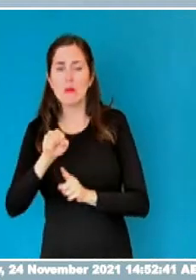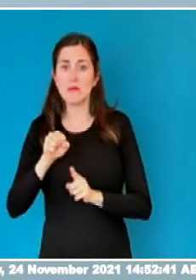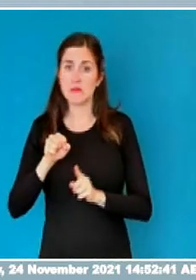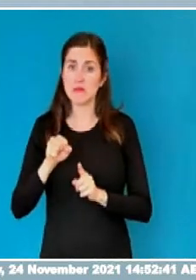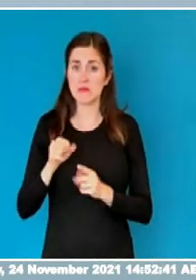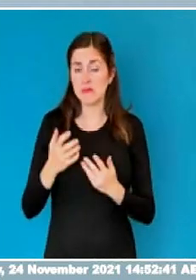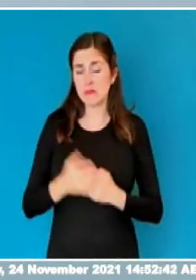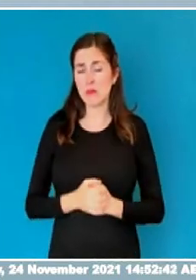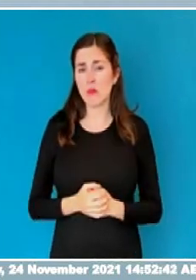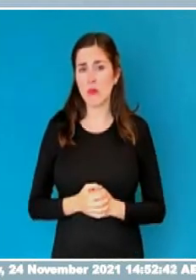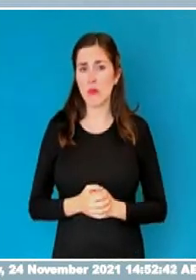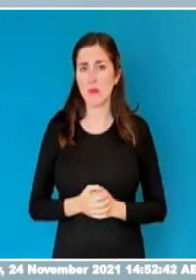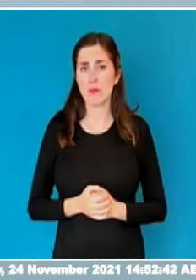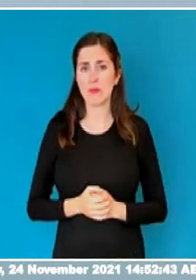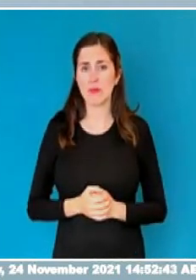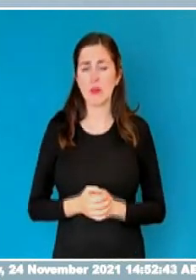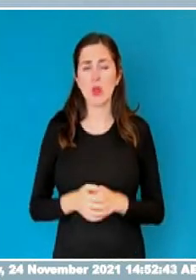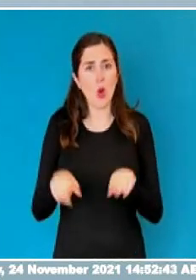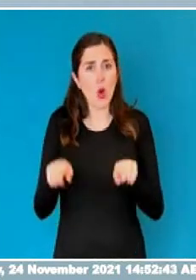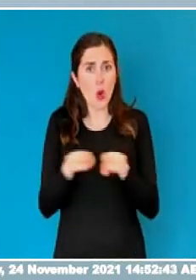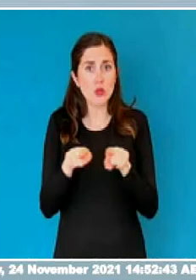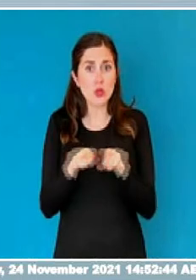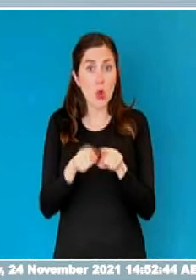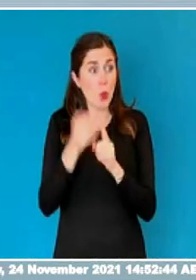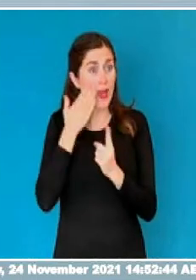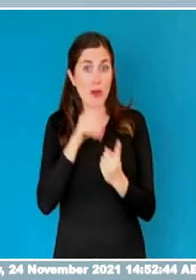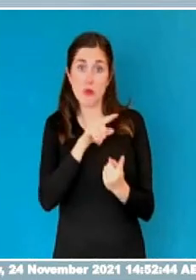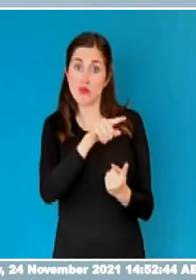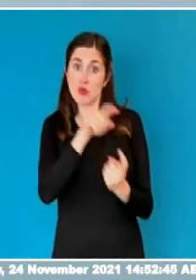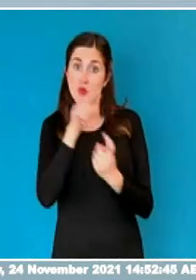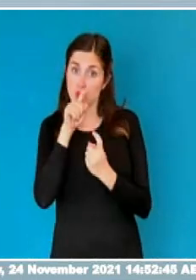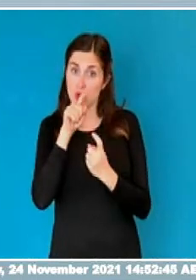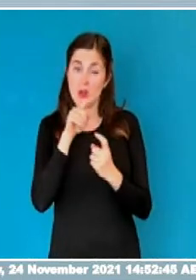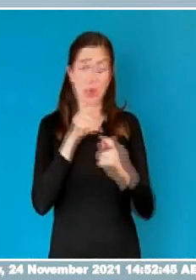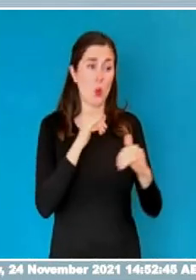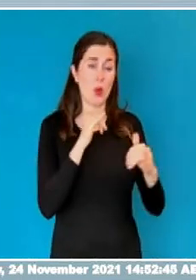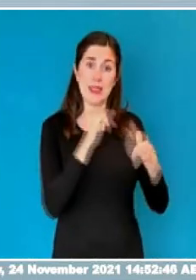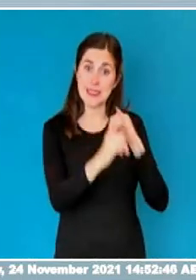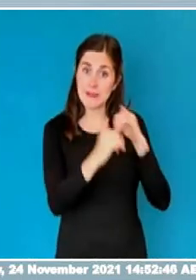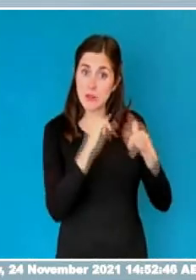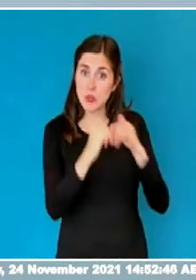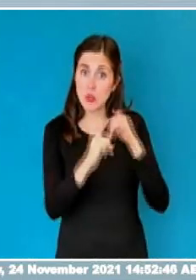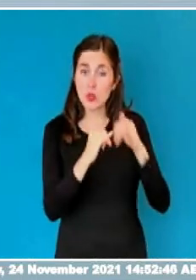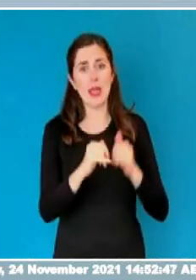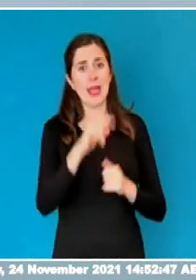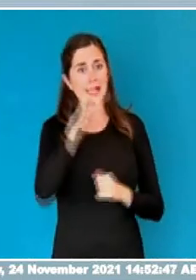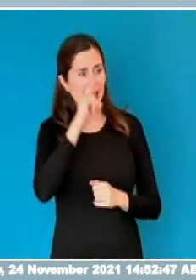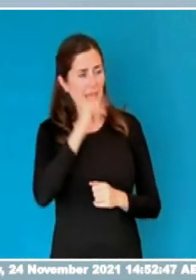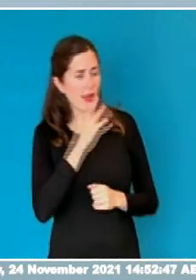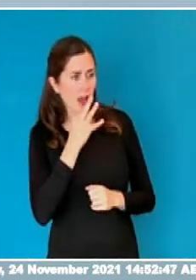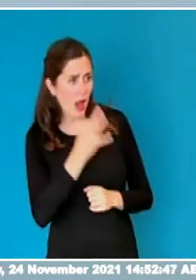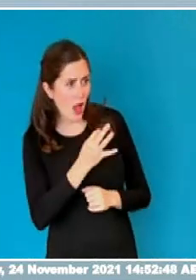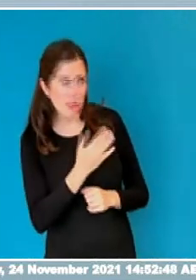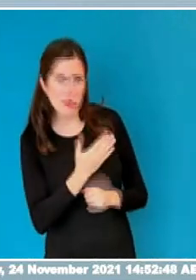Also during the recruitment process, there is an opportunity to talk about the reasonable adjustments you might need there.